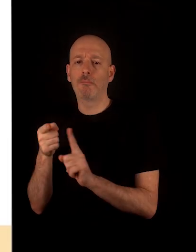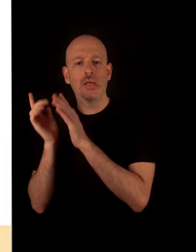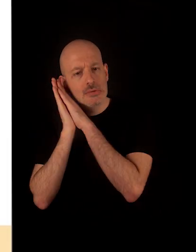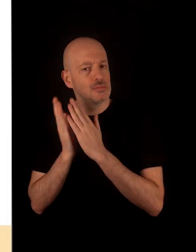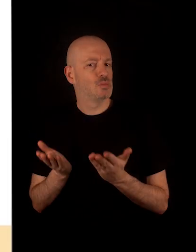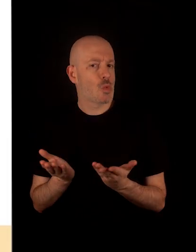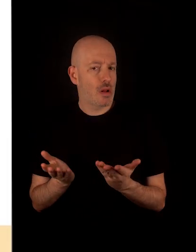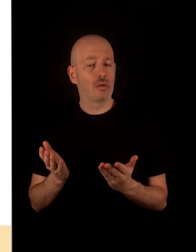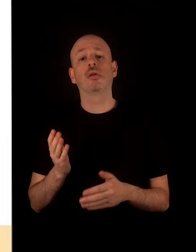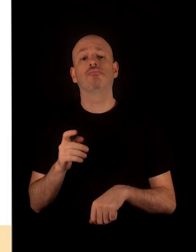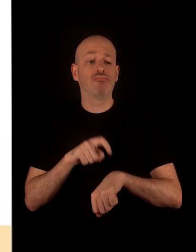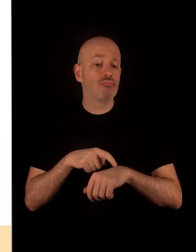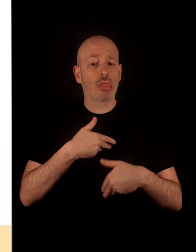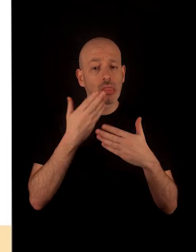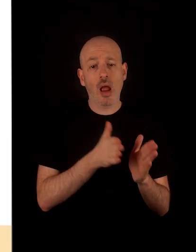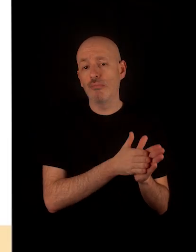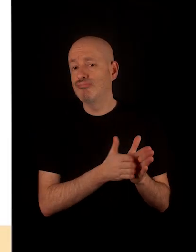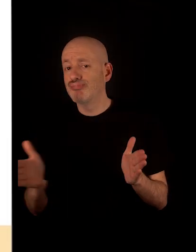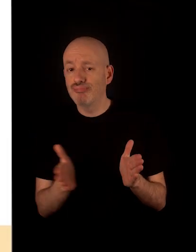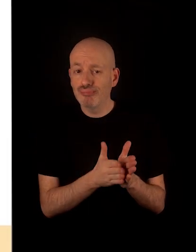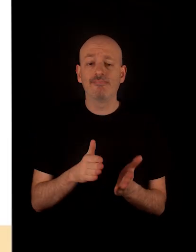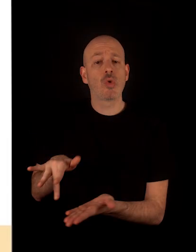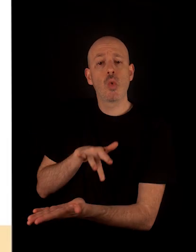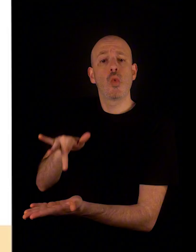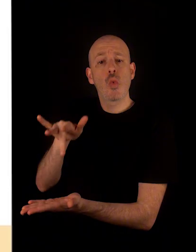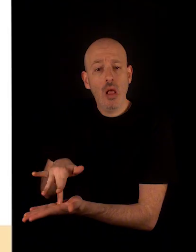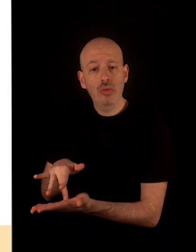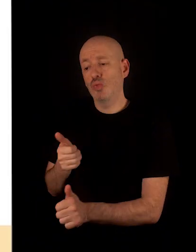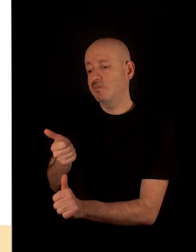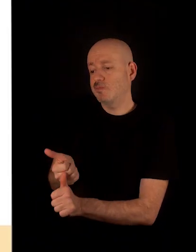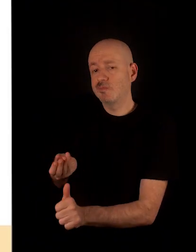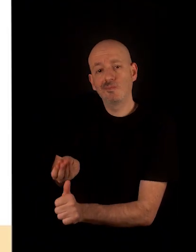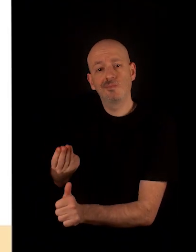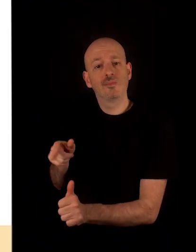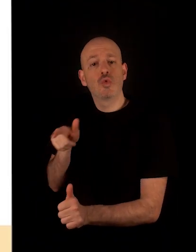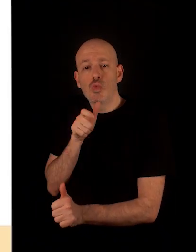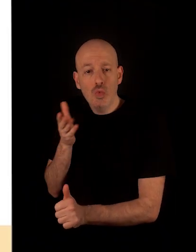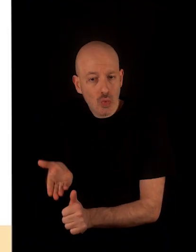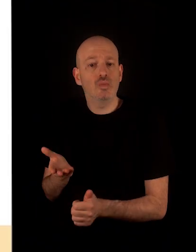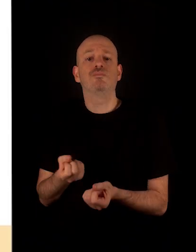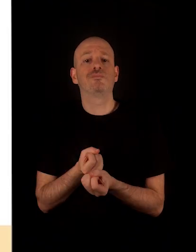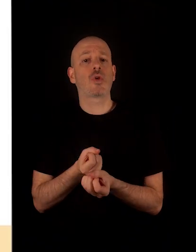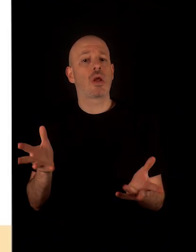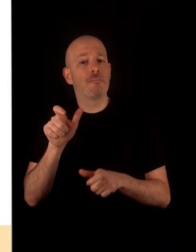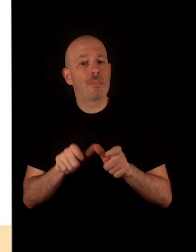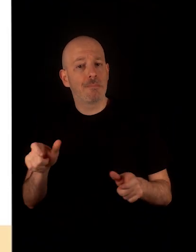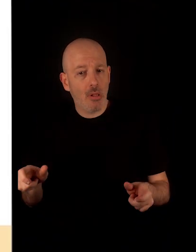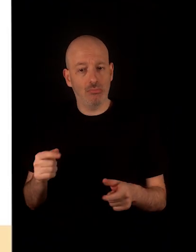The short term residencies are up to 31 days. the medium term, up to 62 days, and the long term residencies are up to 90 days.